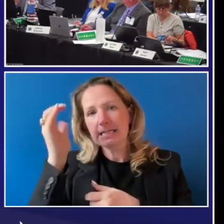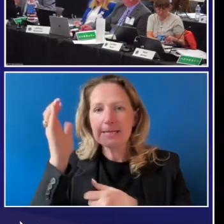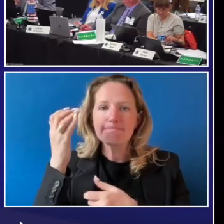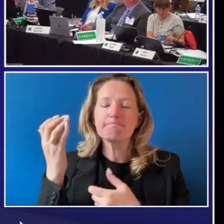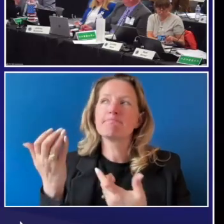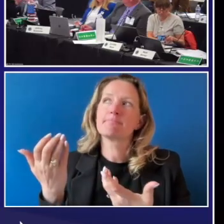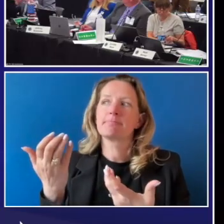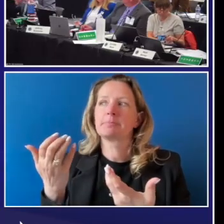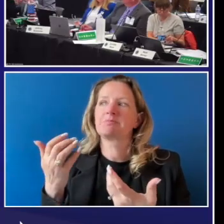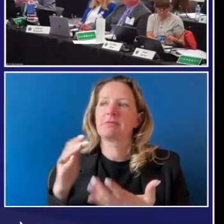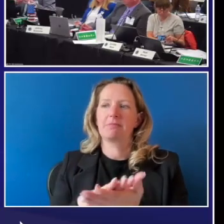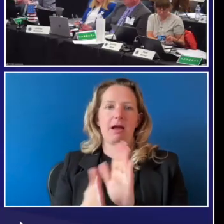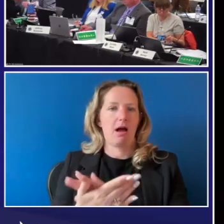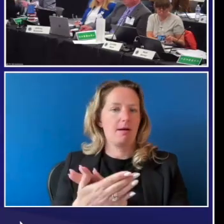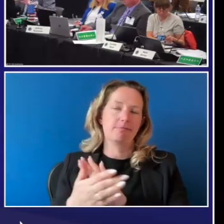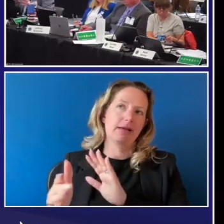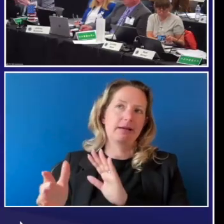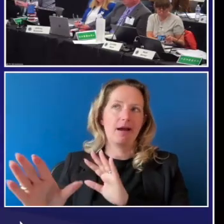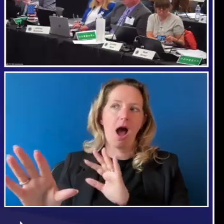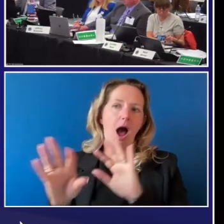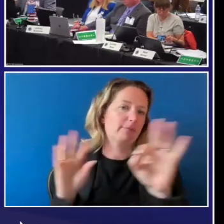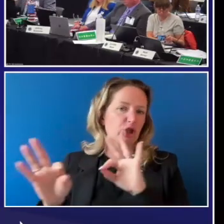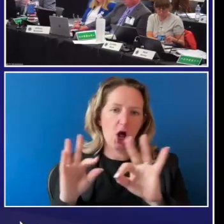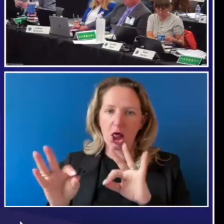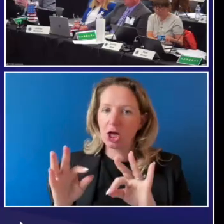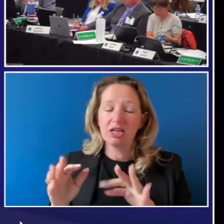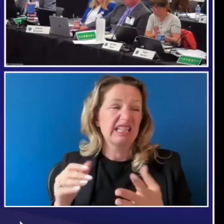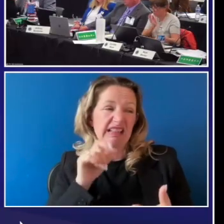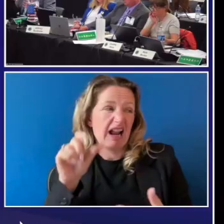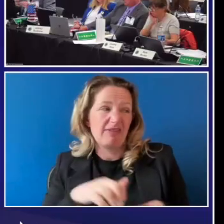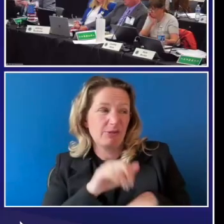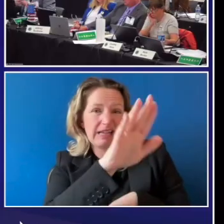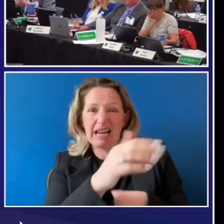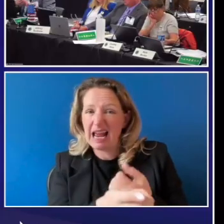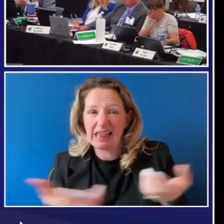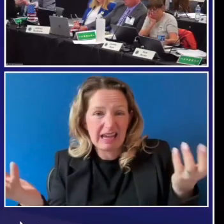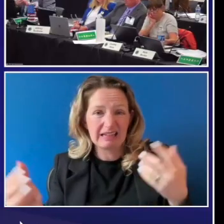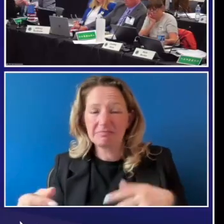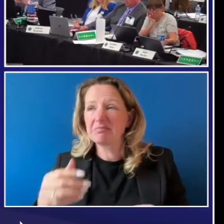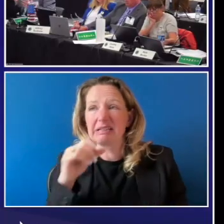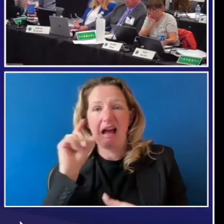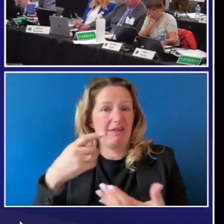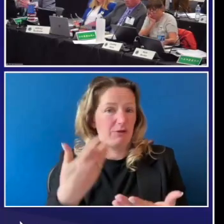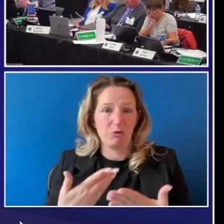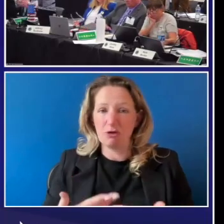area where where creditors can submit one or 2 of these things or doesn't have to submit any and doesn't have to prove their their experience in,